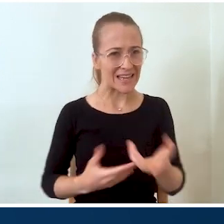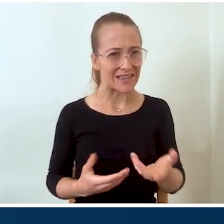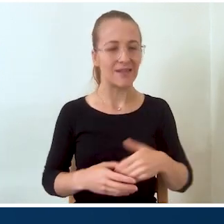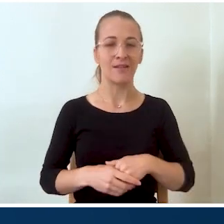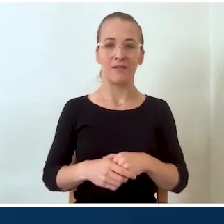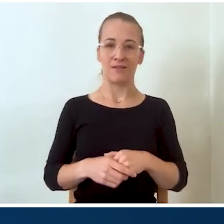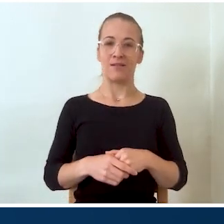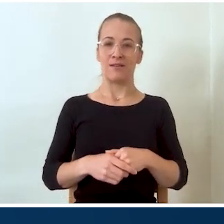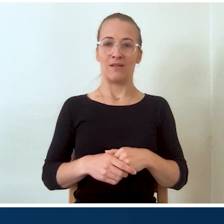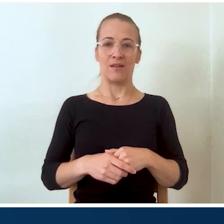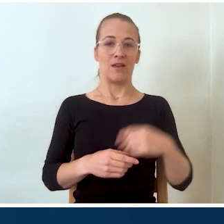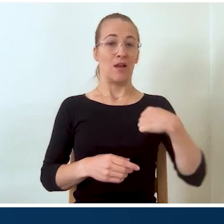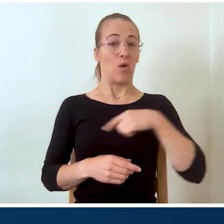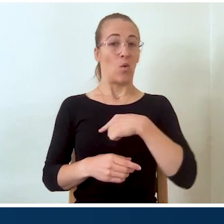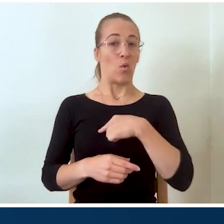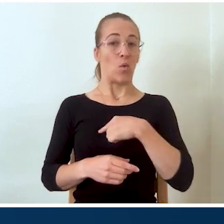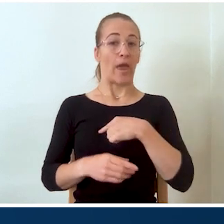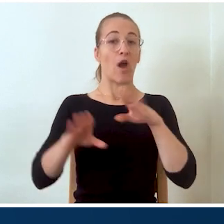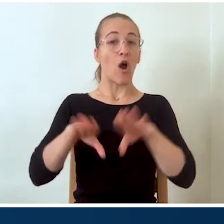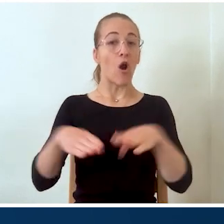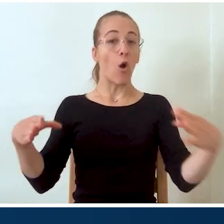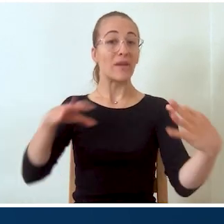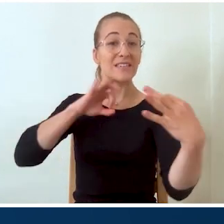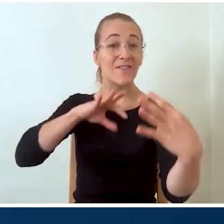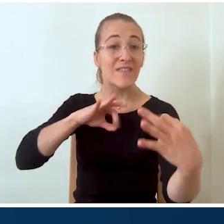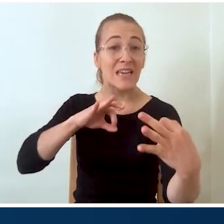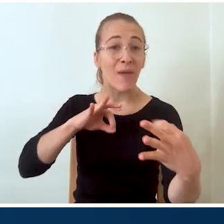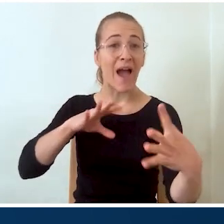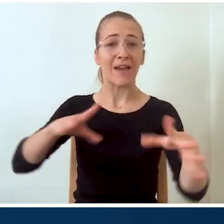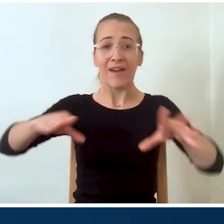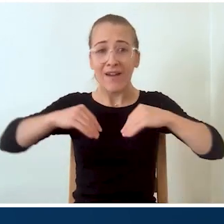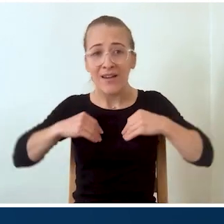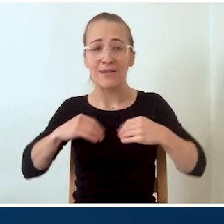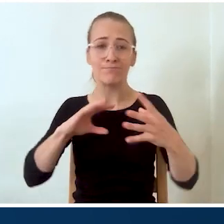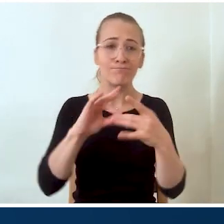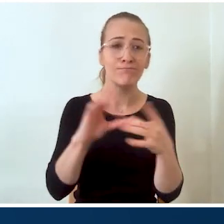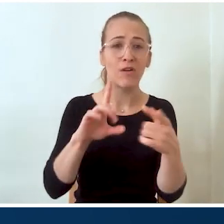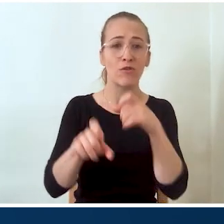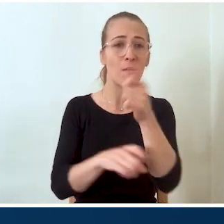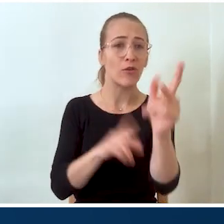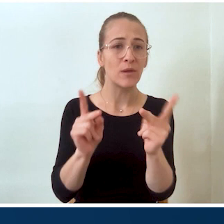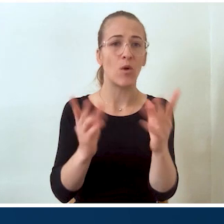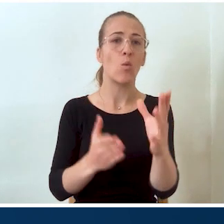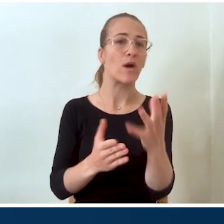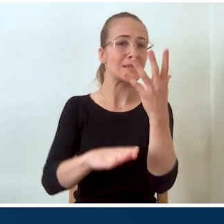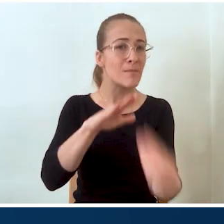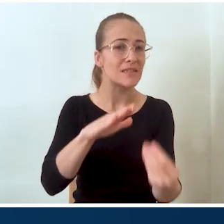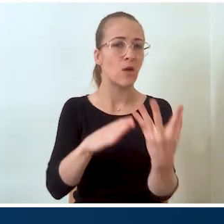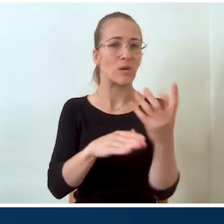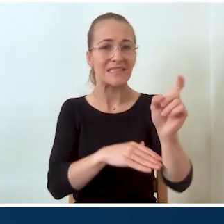and when we are open to hearing what else is needed, that is going to change the way that we do business